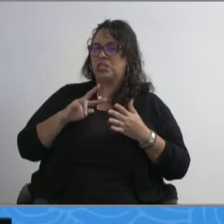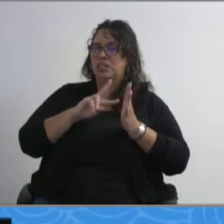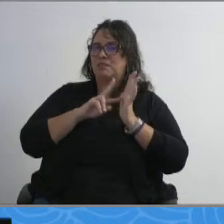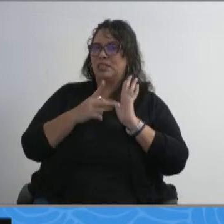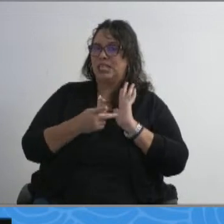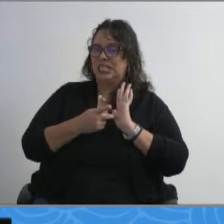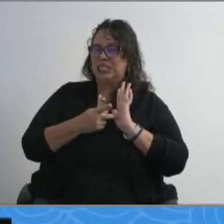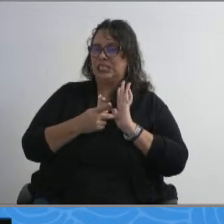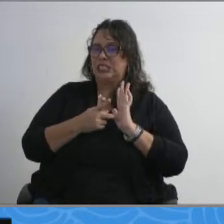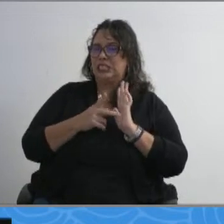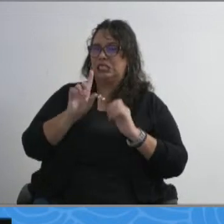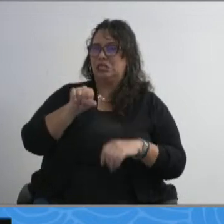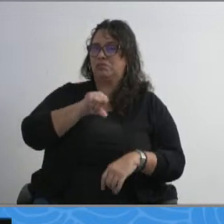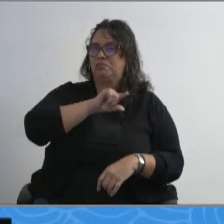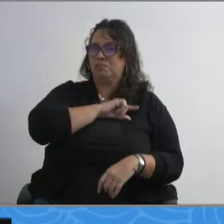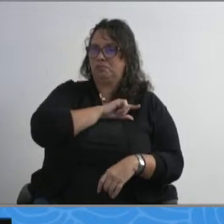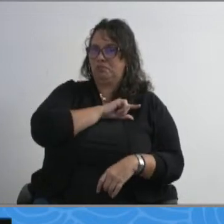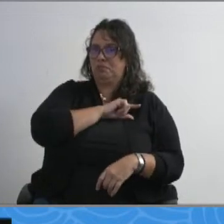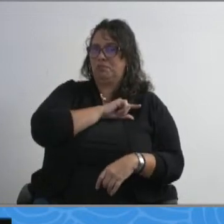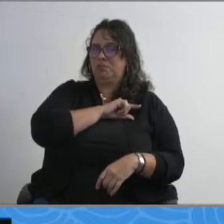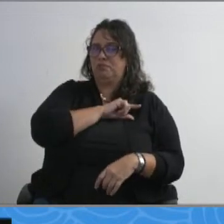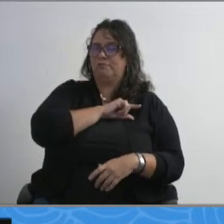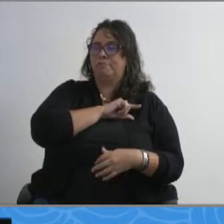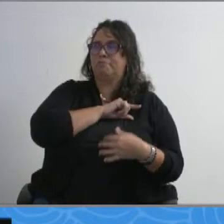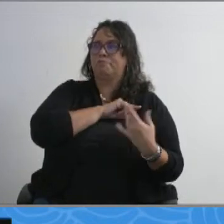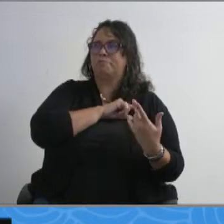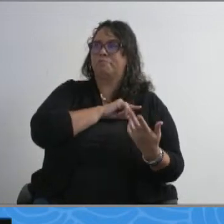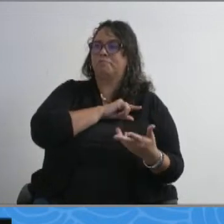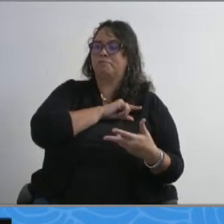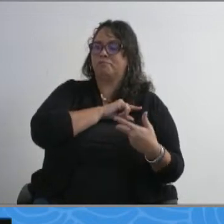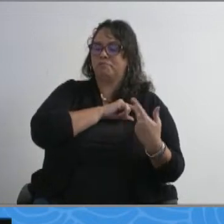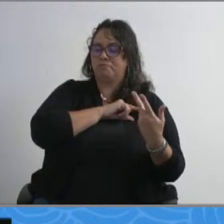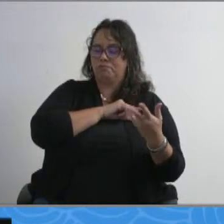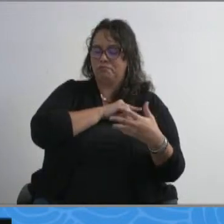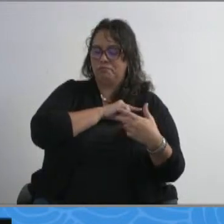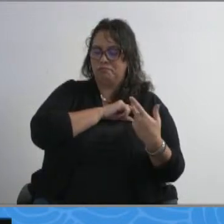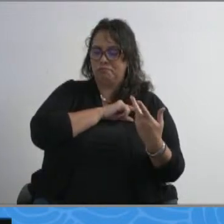to provide professional development to their staff.